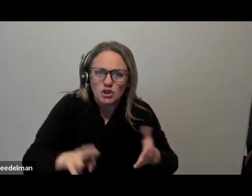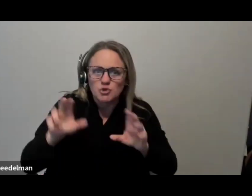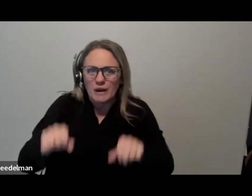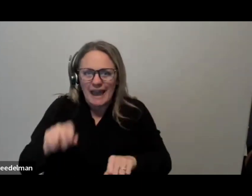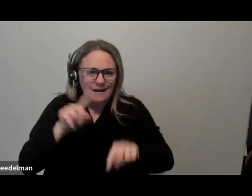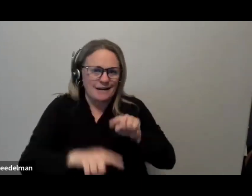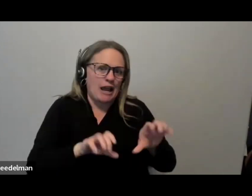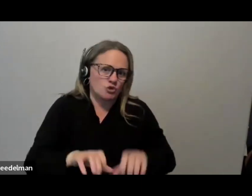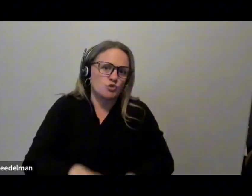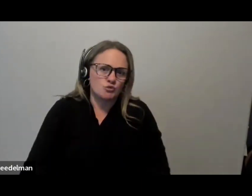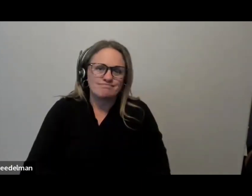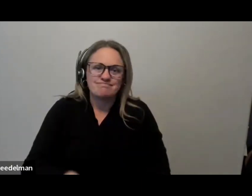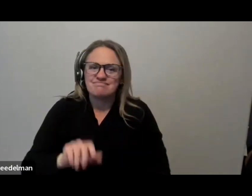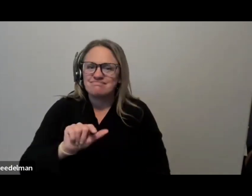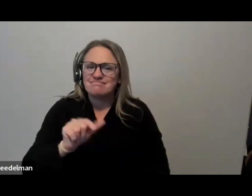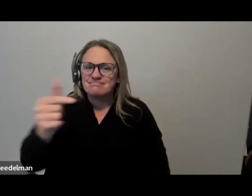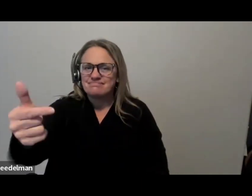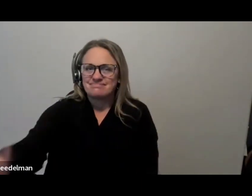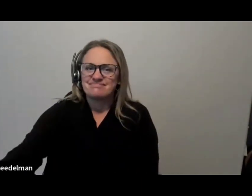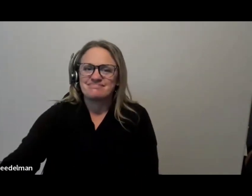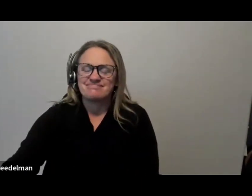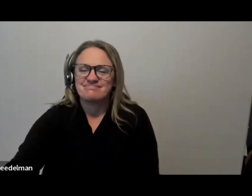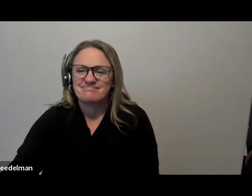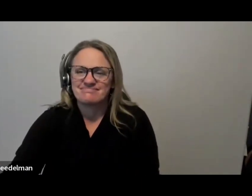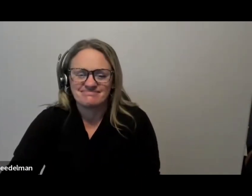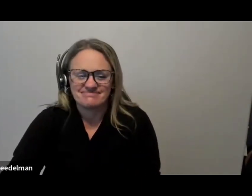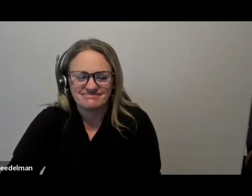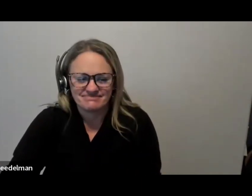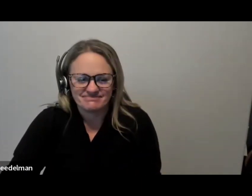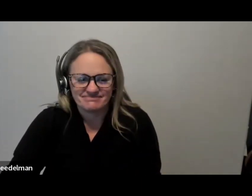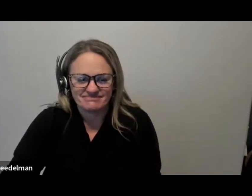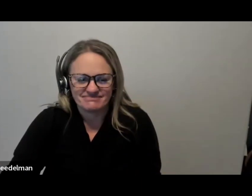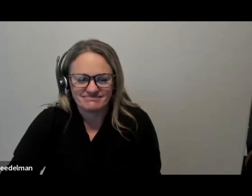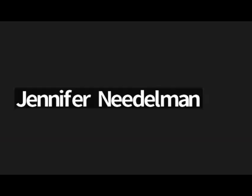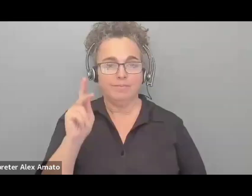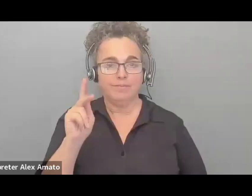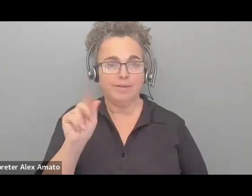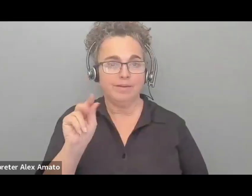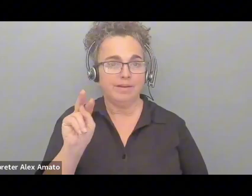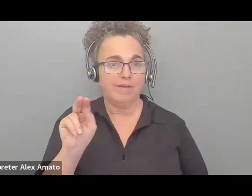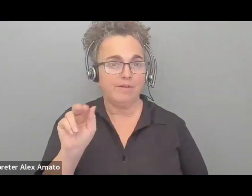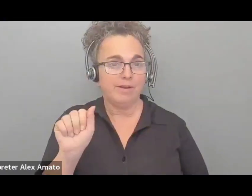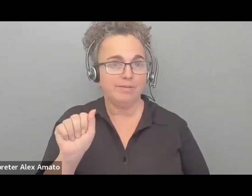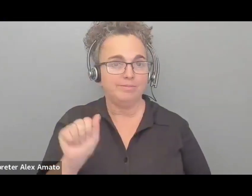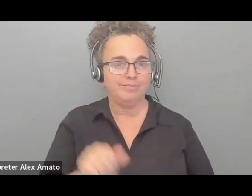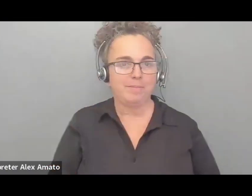Thank you Kaush. Kavana? Thanks so much. Kavana here.